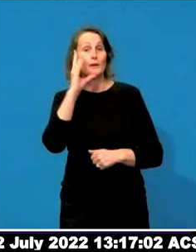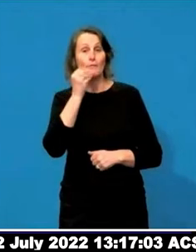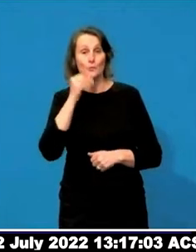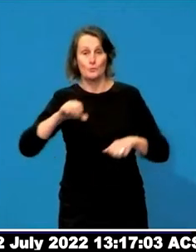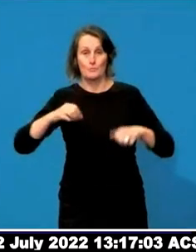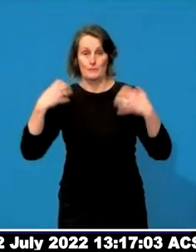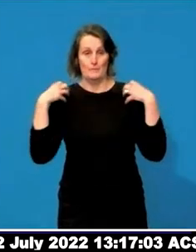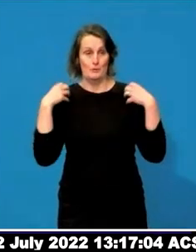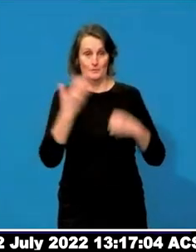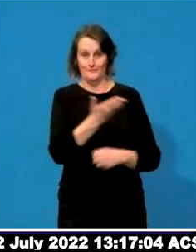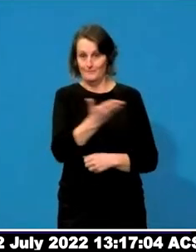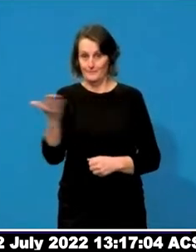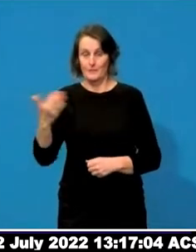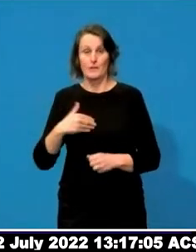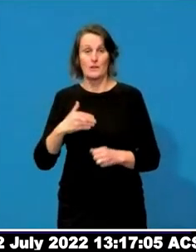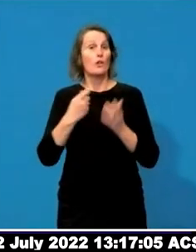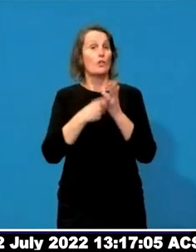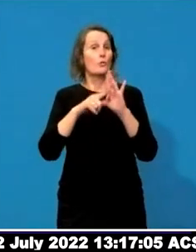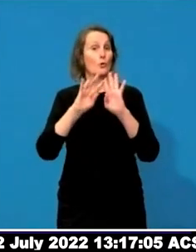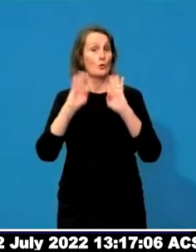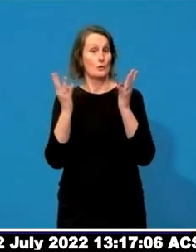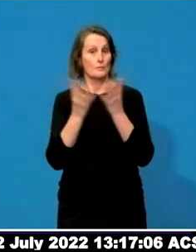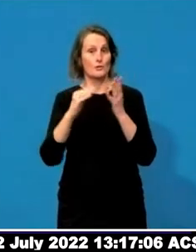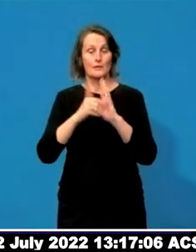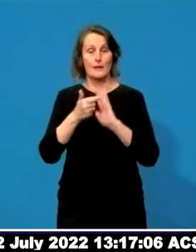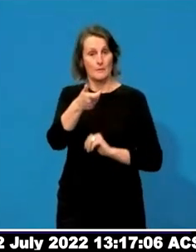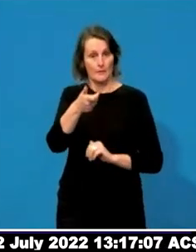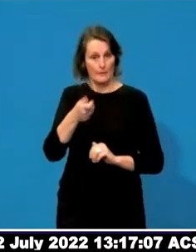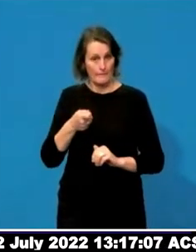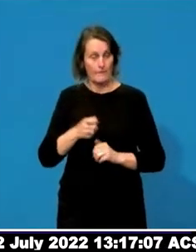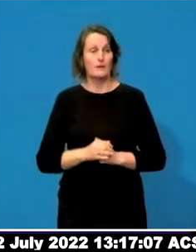The Royal Commission will now hear from Kunmanara Margaret Smith